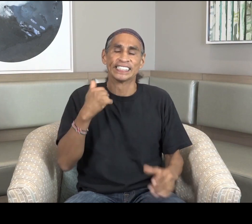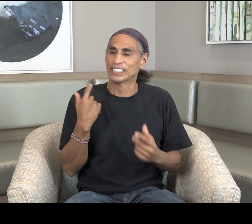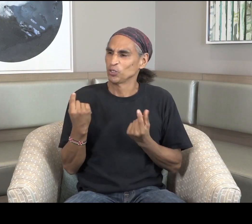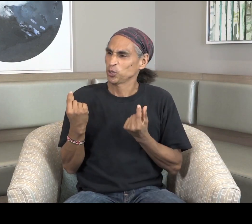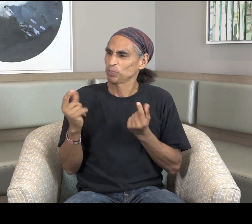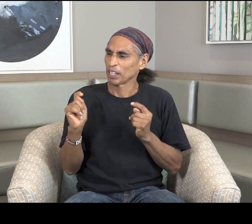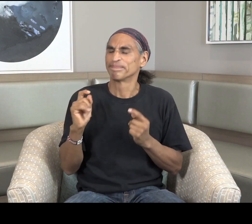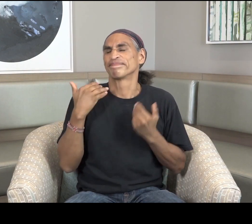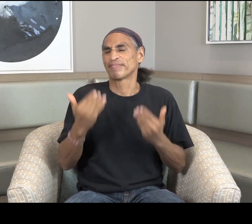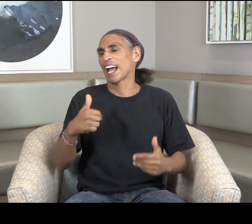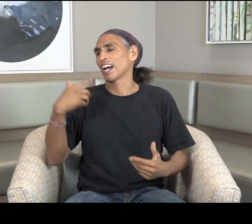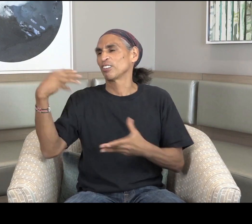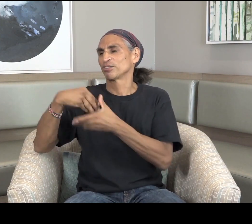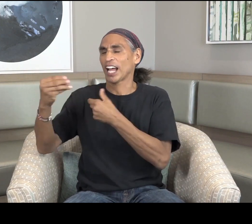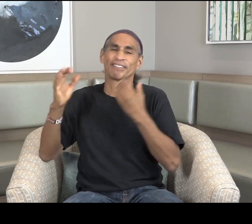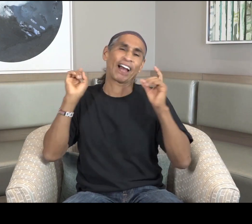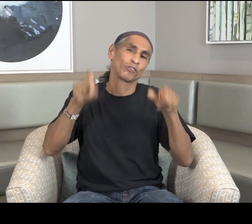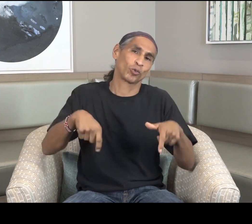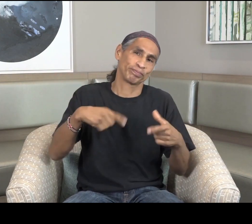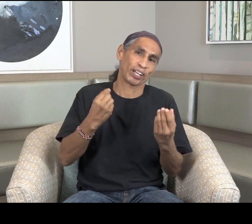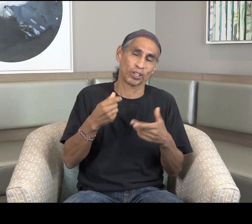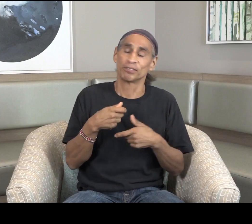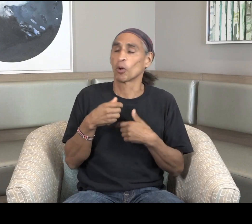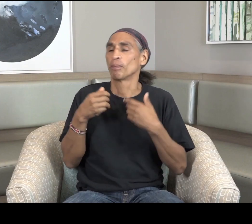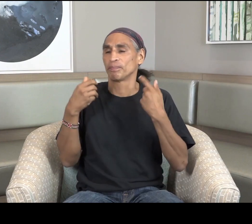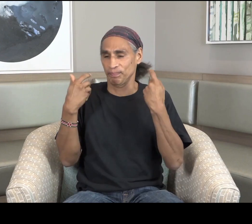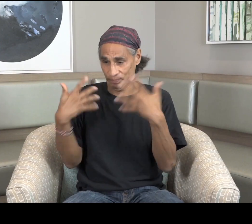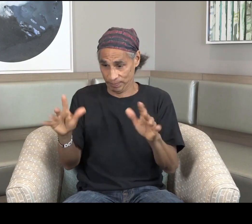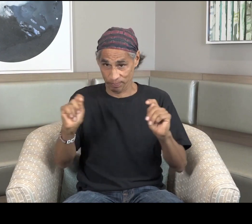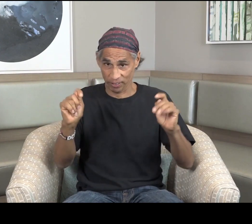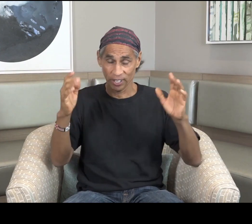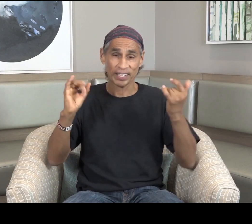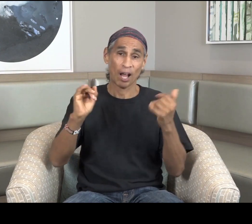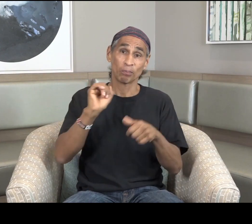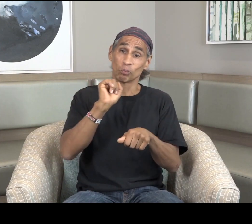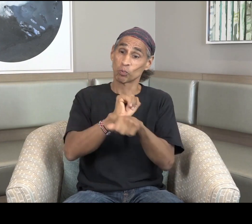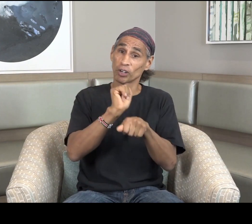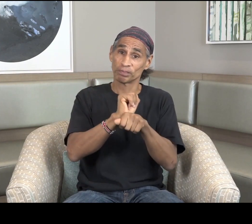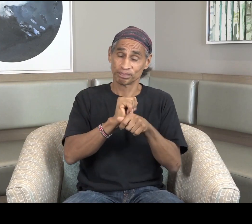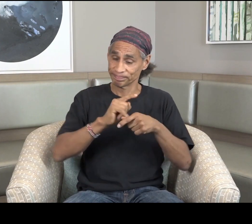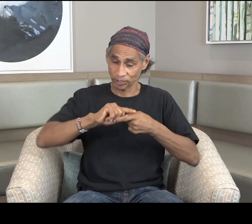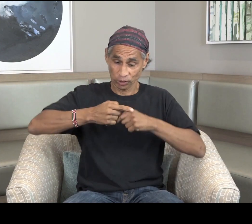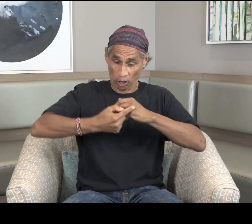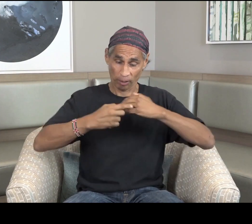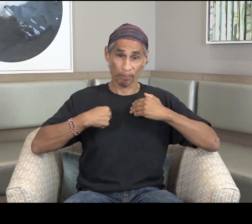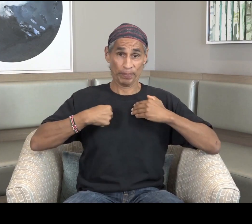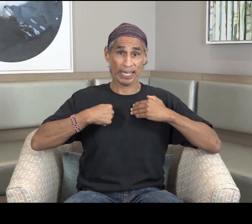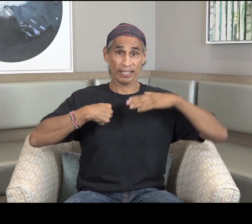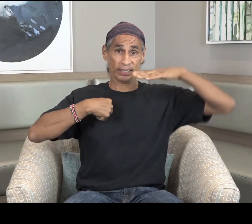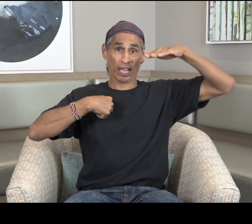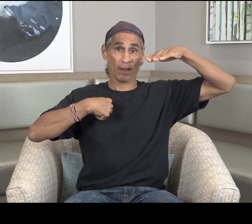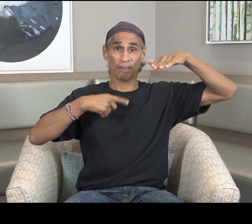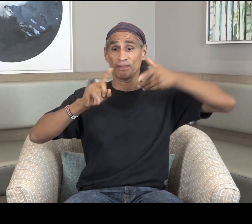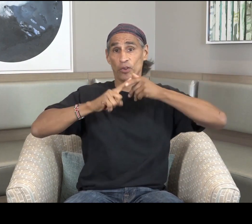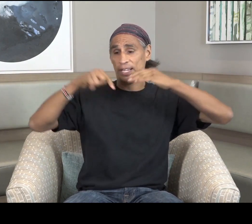She seems, scared, nervous, so you know, I said oh you know we’ll just have to use the bathroom out here.